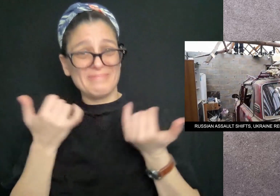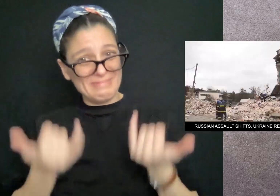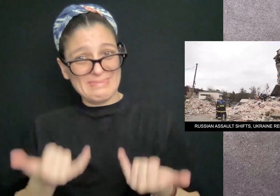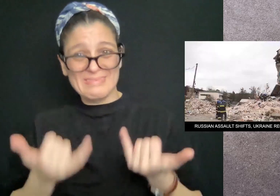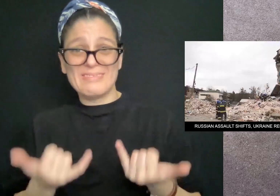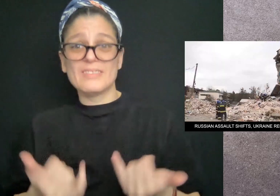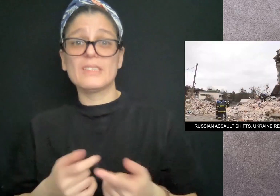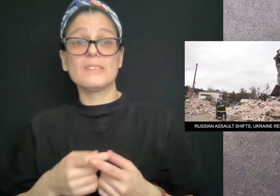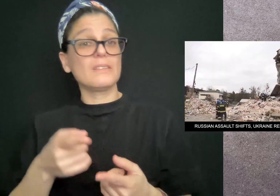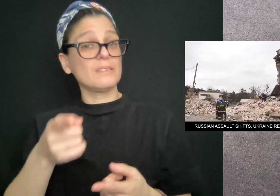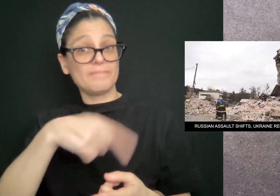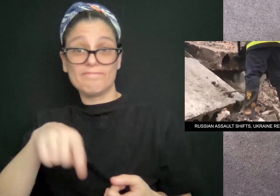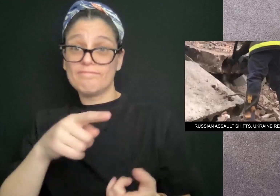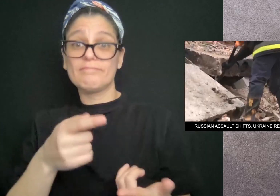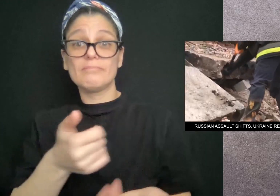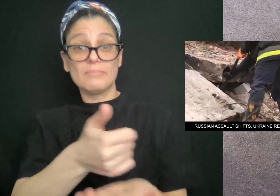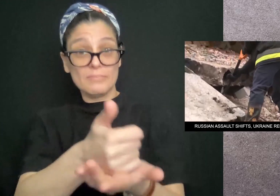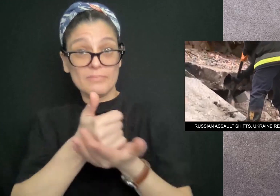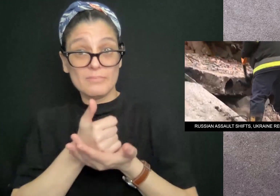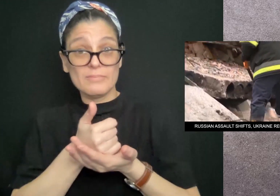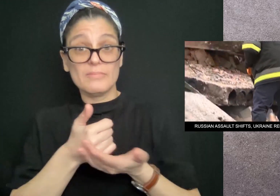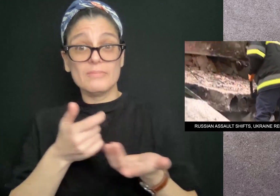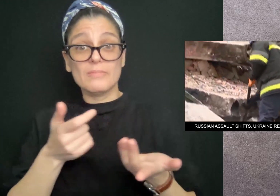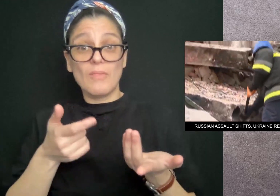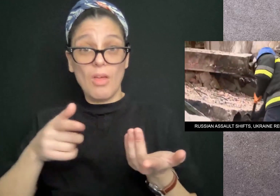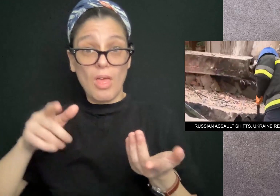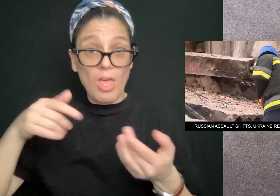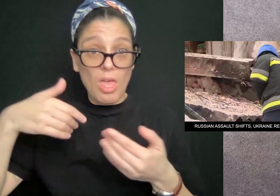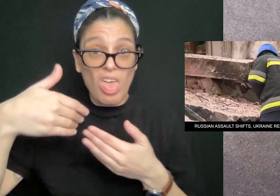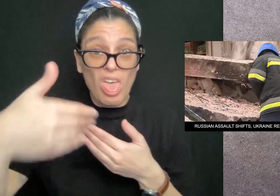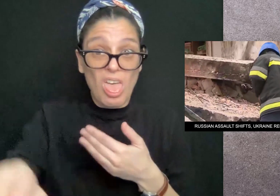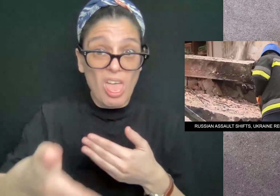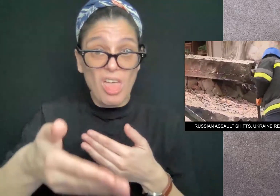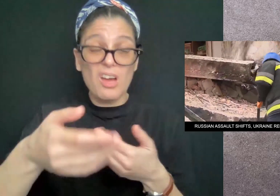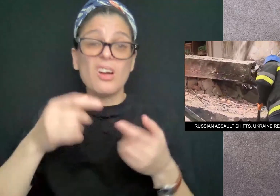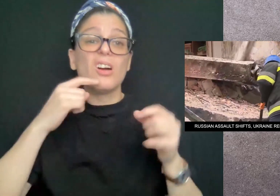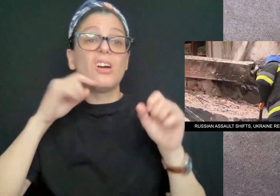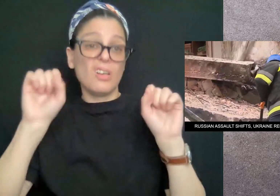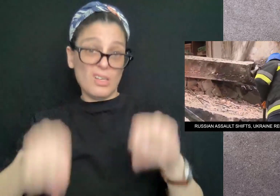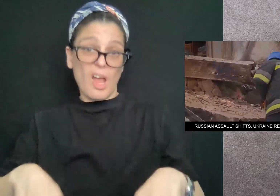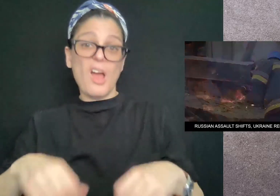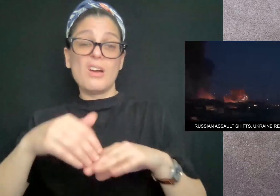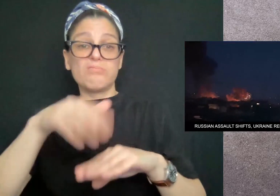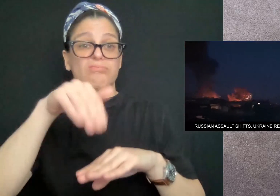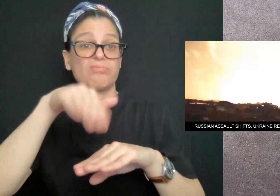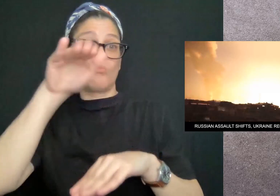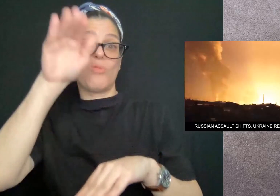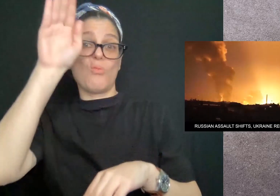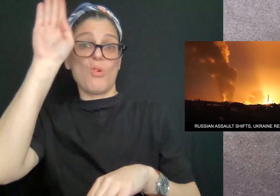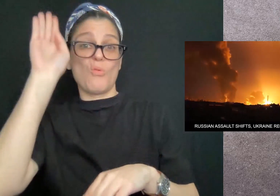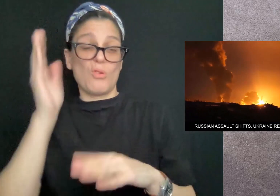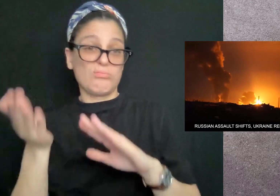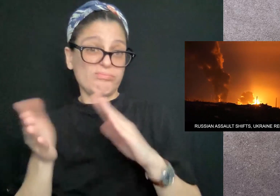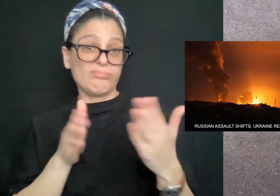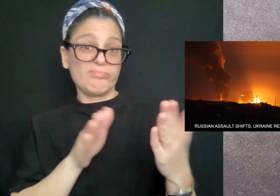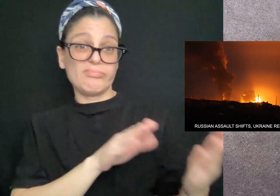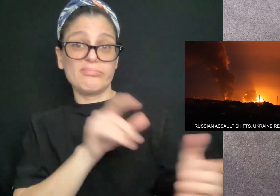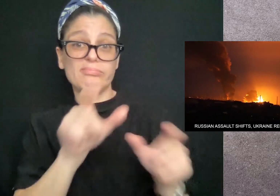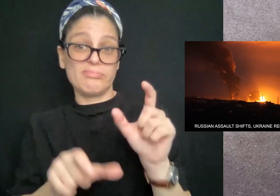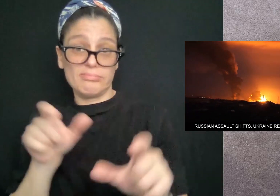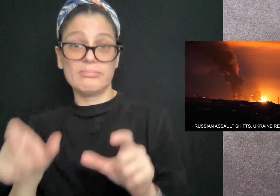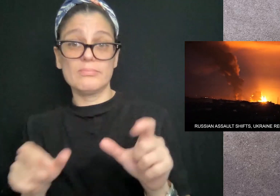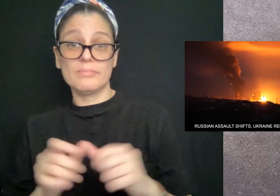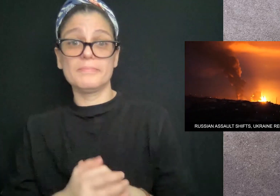Ukraine's foreign minister said either you help us now or your help will come too late